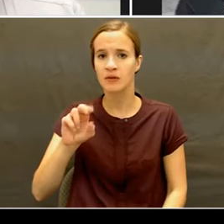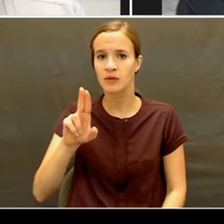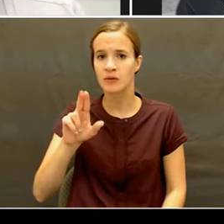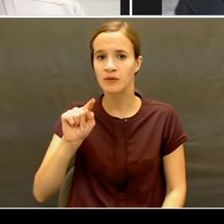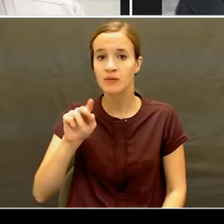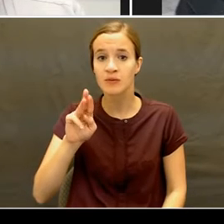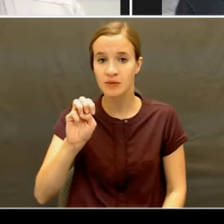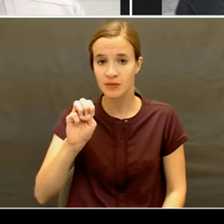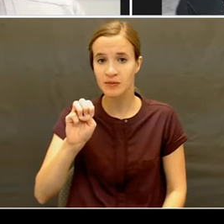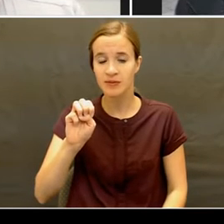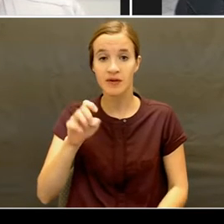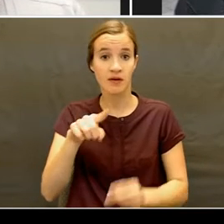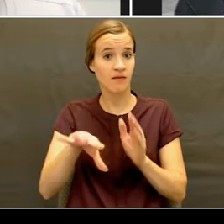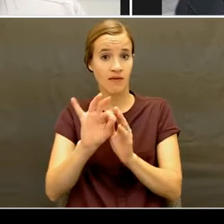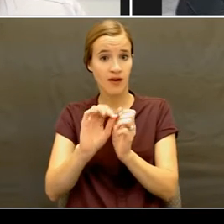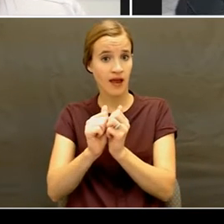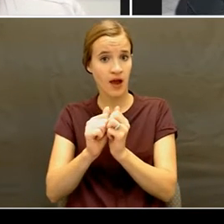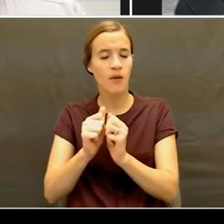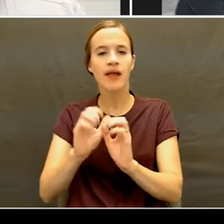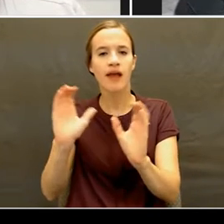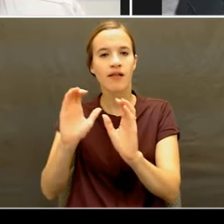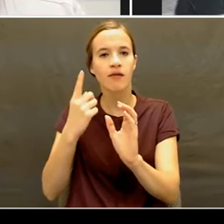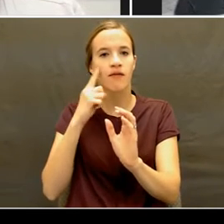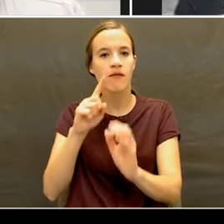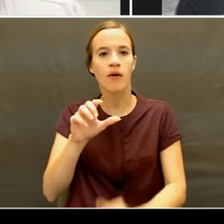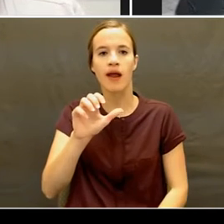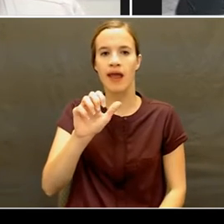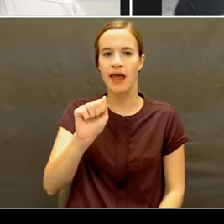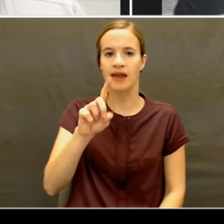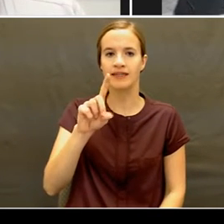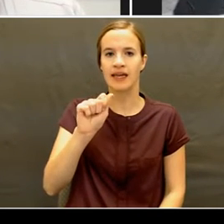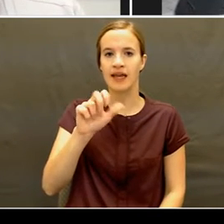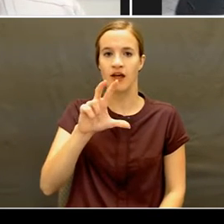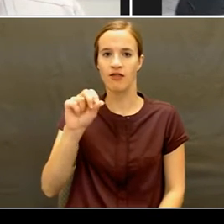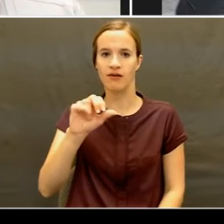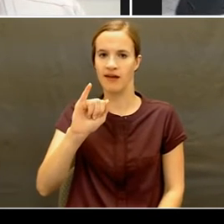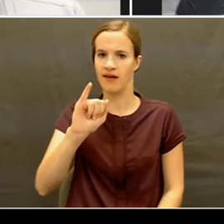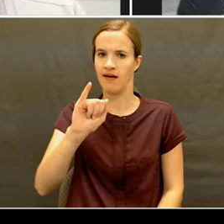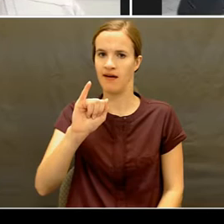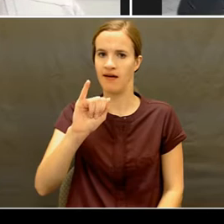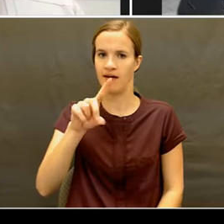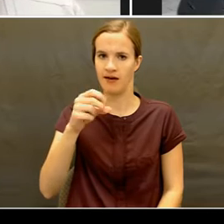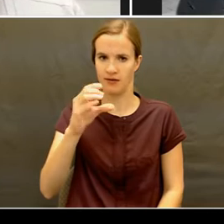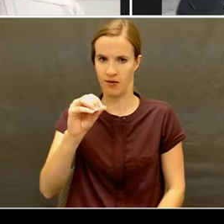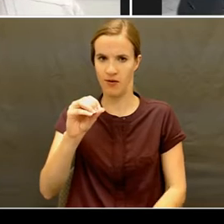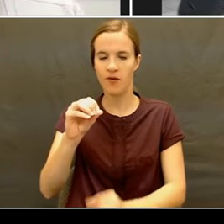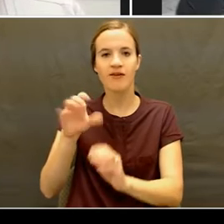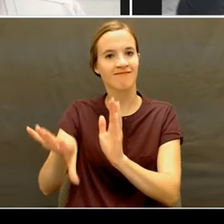searching ADA 30 Idaho on either of those platforms and I'm sure it will be aired on others